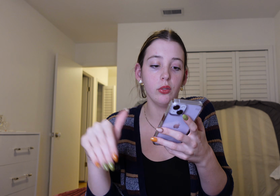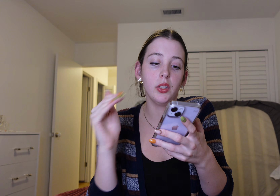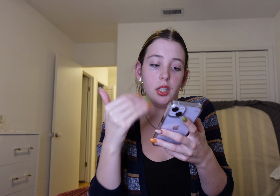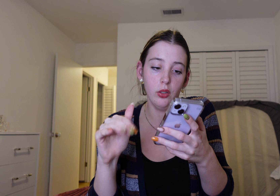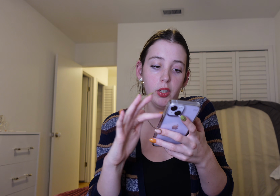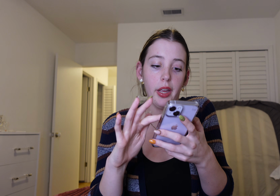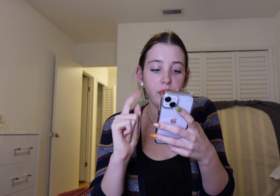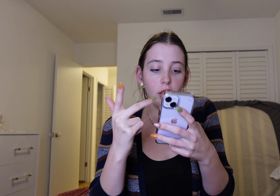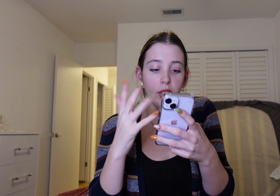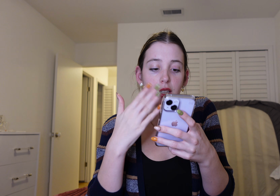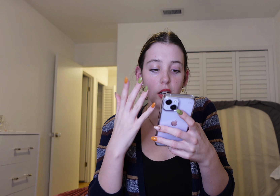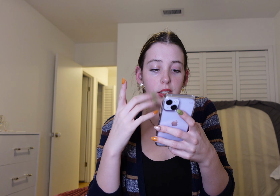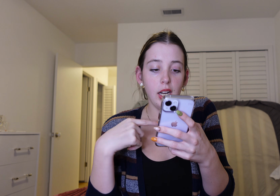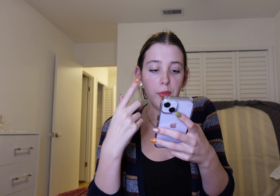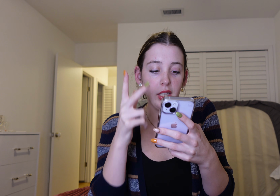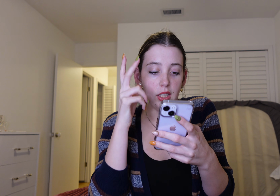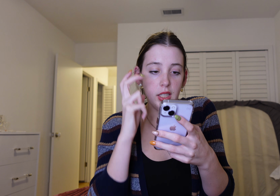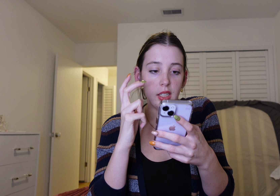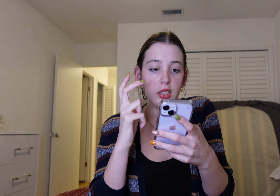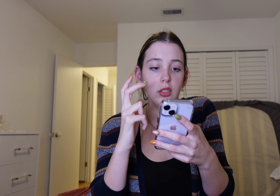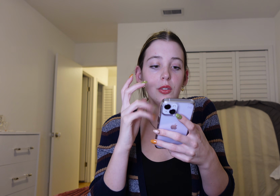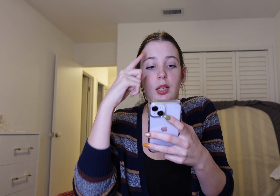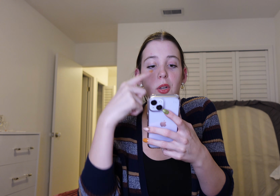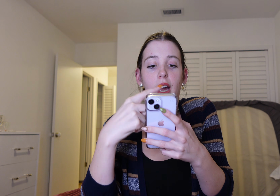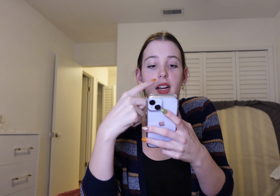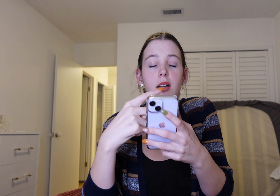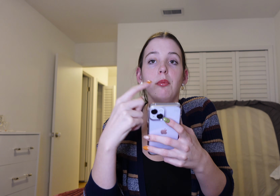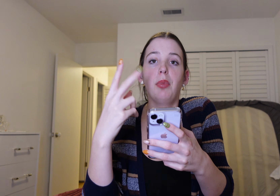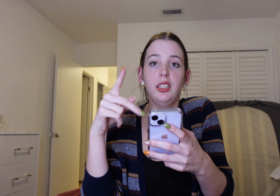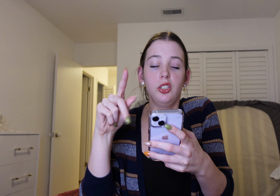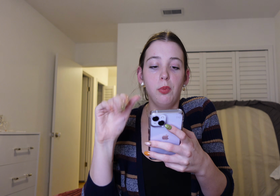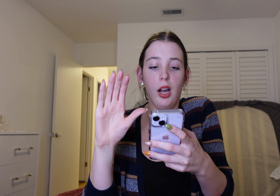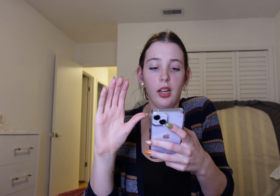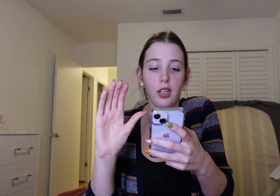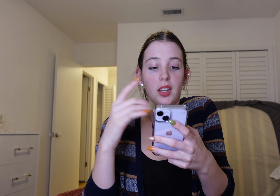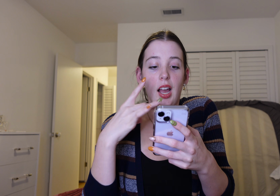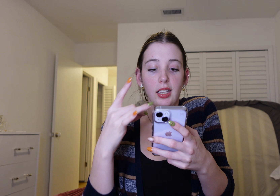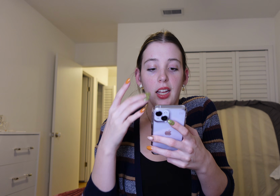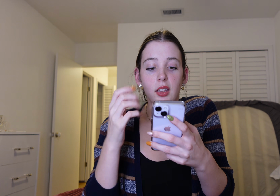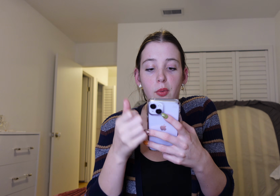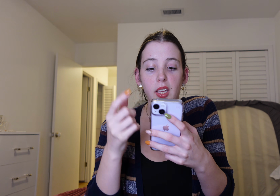over and over again the three songs that i've been listening to "keep your head up" by Tupac. "I like the way